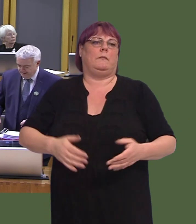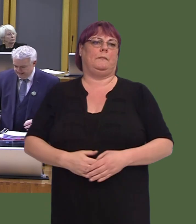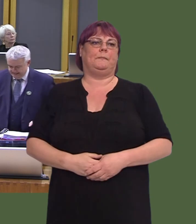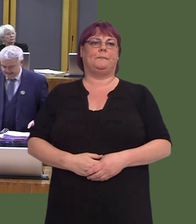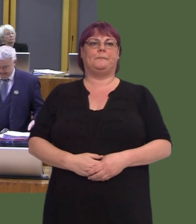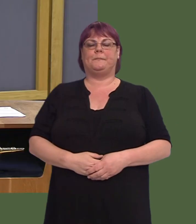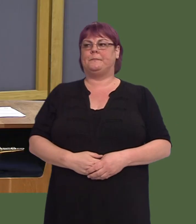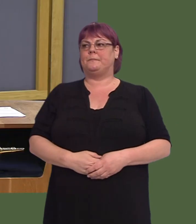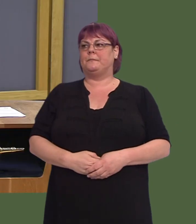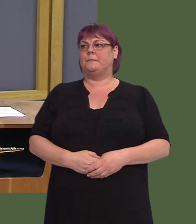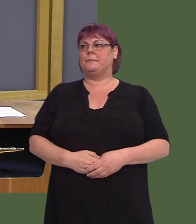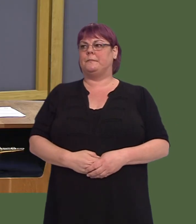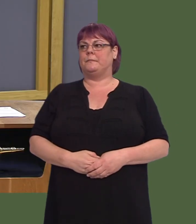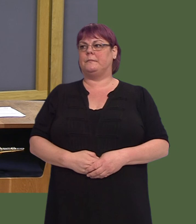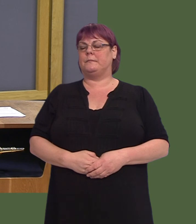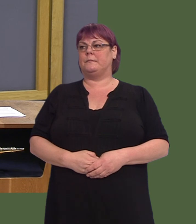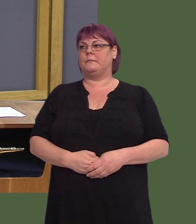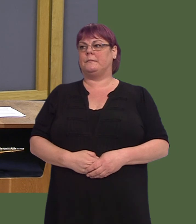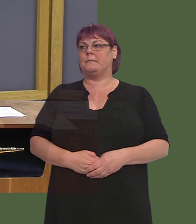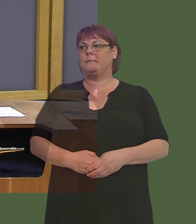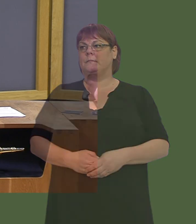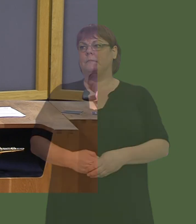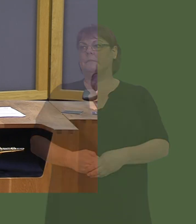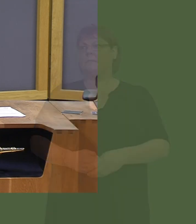Y Llywydd / The Llywydd: Thank you, First Minister.